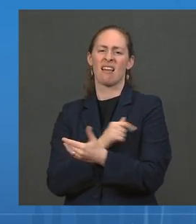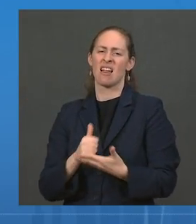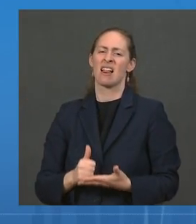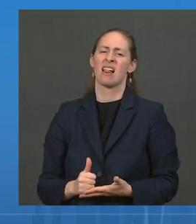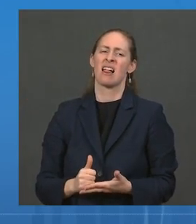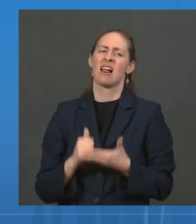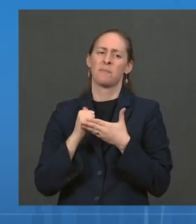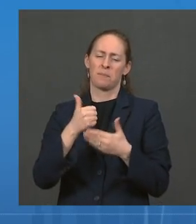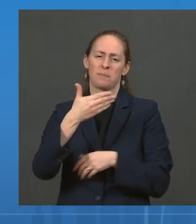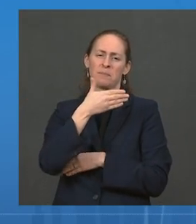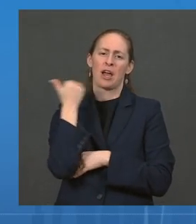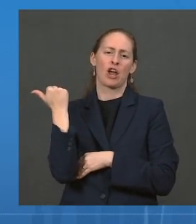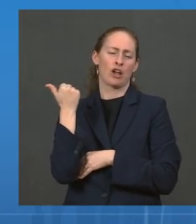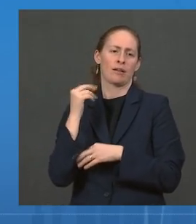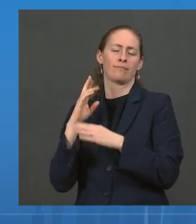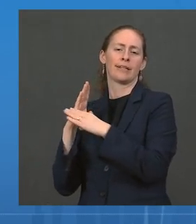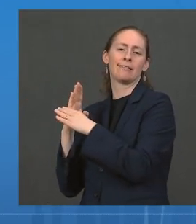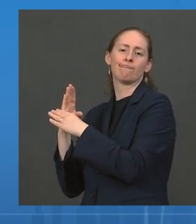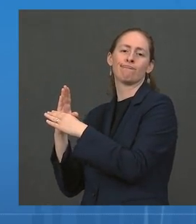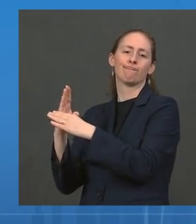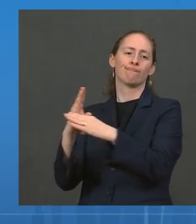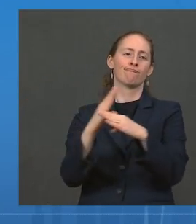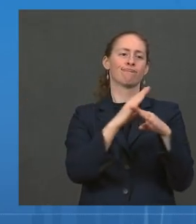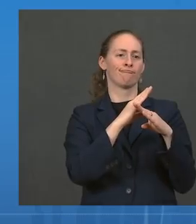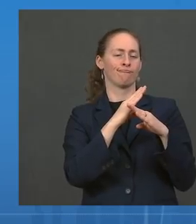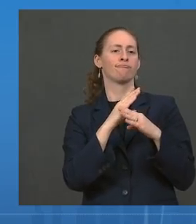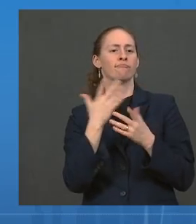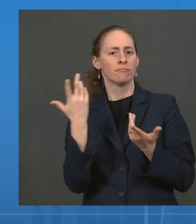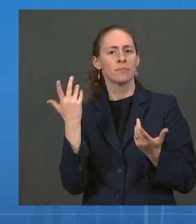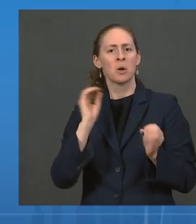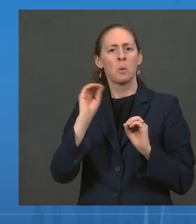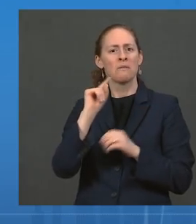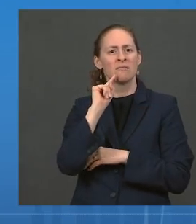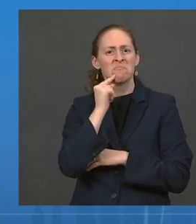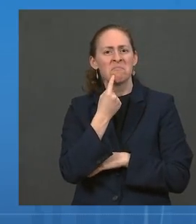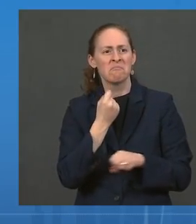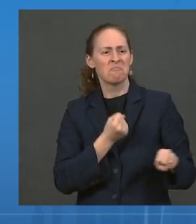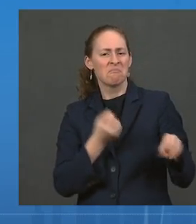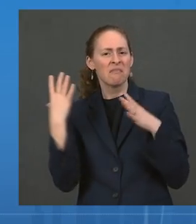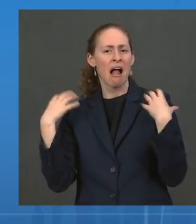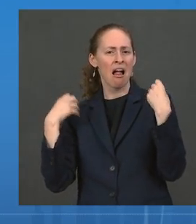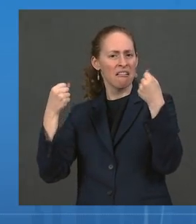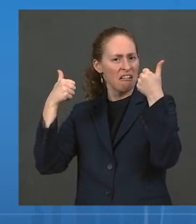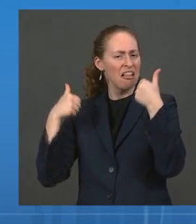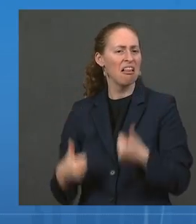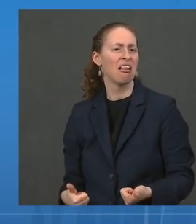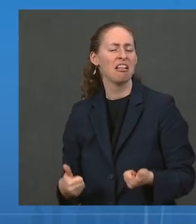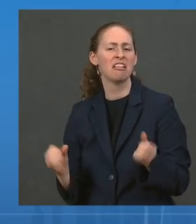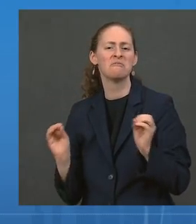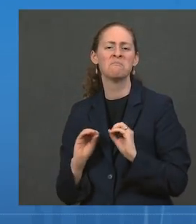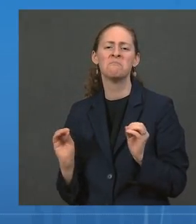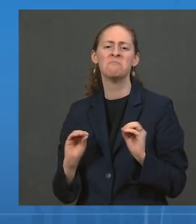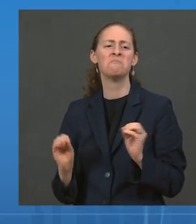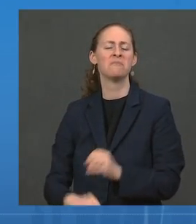against the severe complications of COVID-19, especially in those at risk because of their age or underlying conditions.